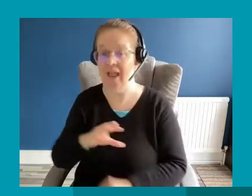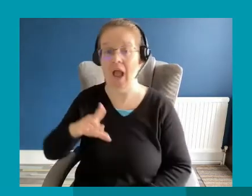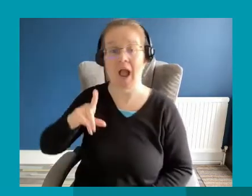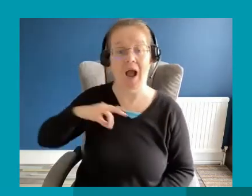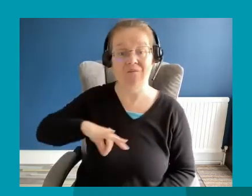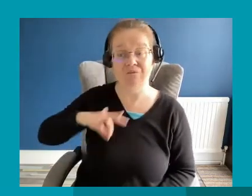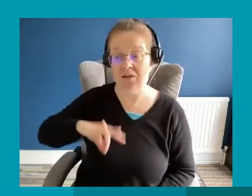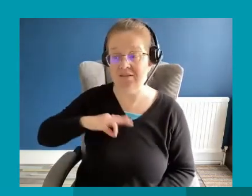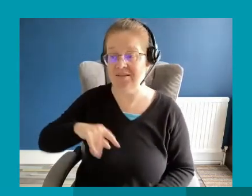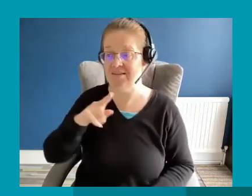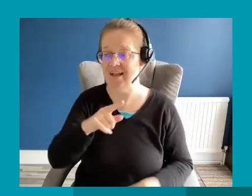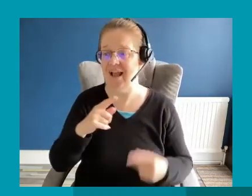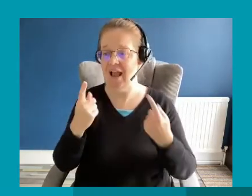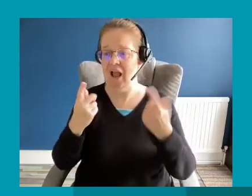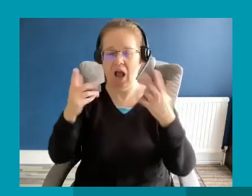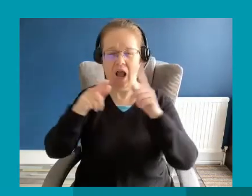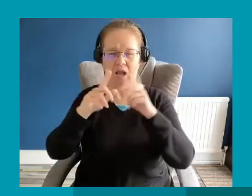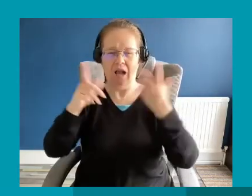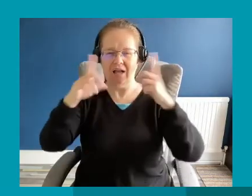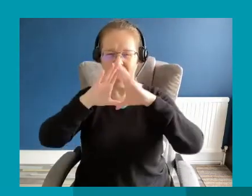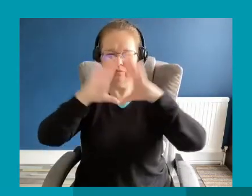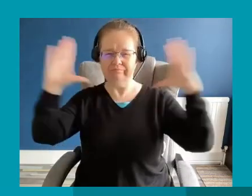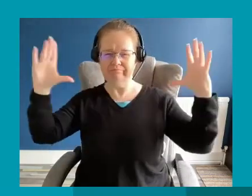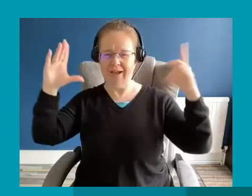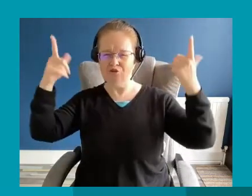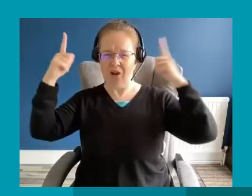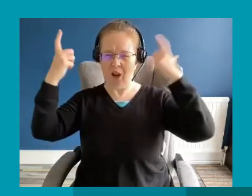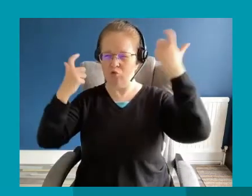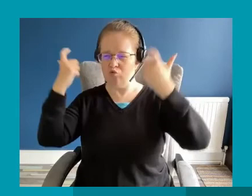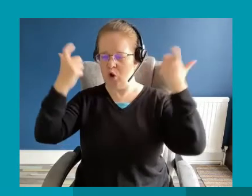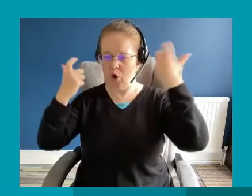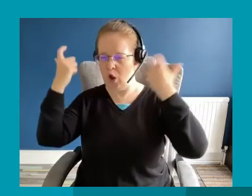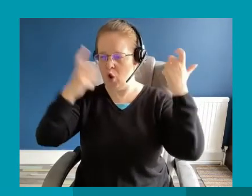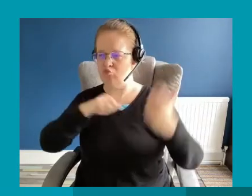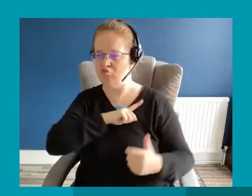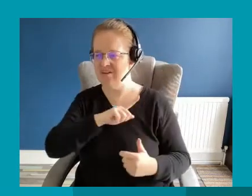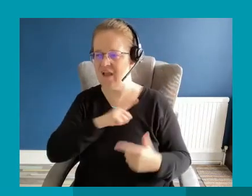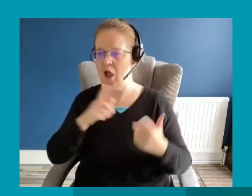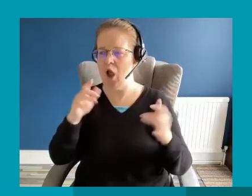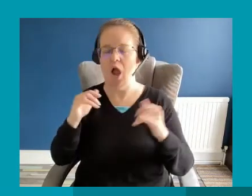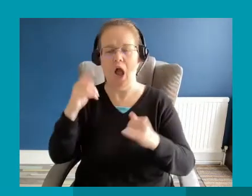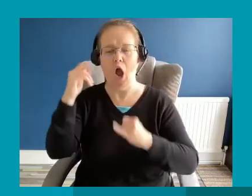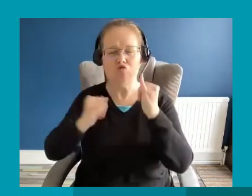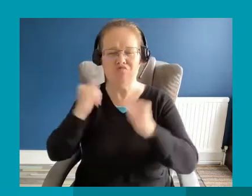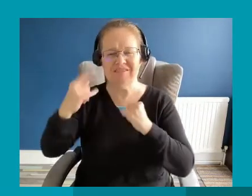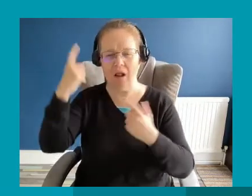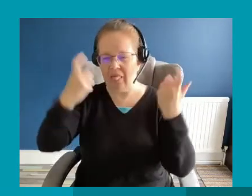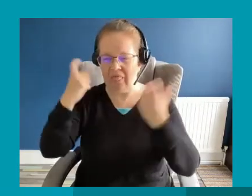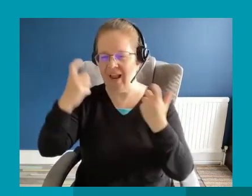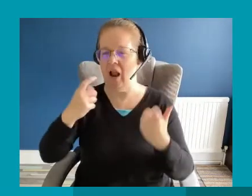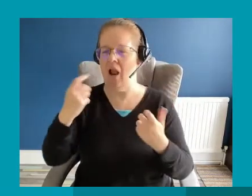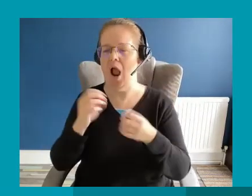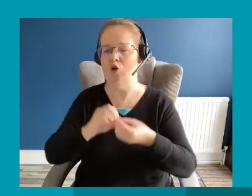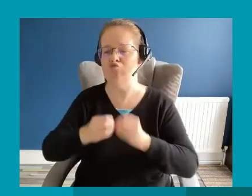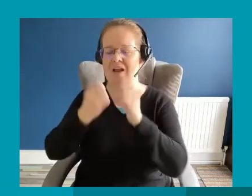advantages of dyslexia, spatula, reasoning, critical thinking and creative creativity makes it easier for me to deliver results. What dyslexia